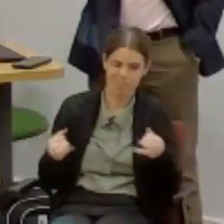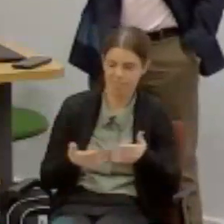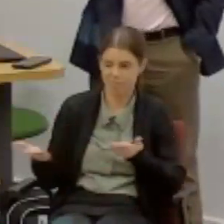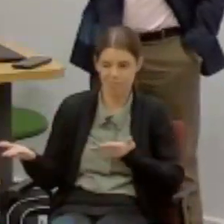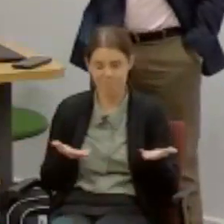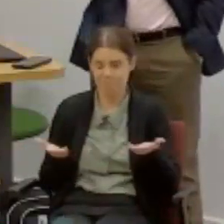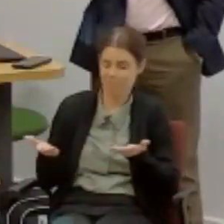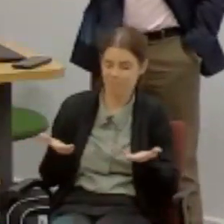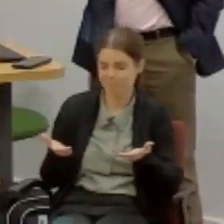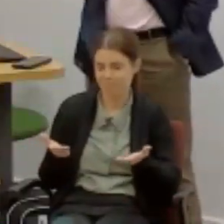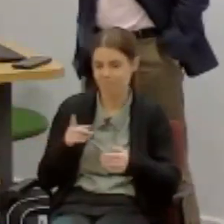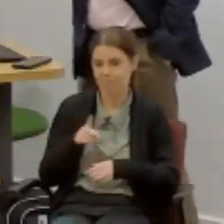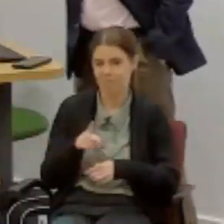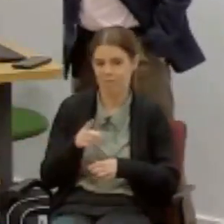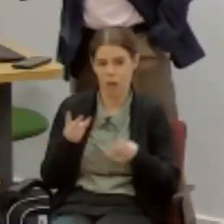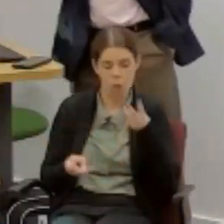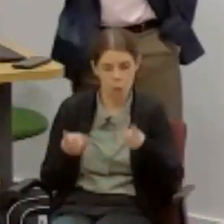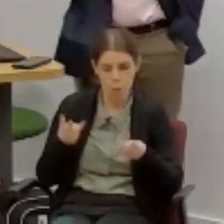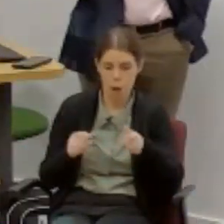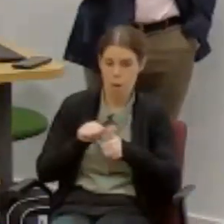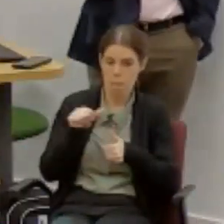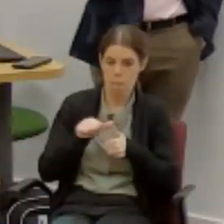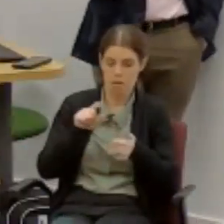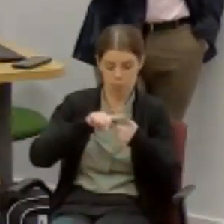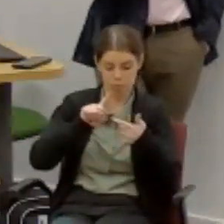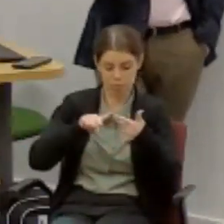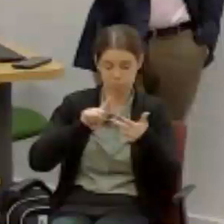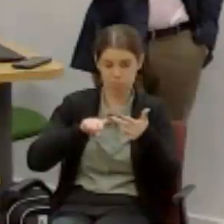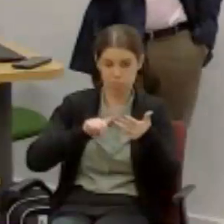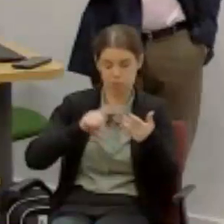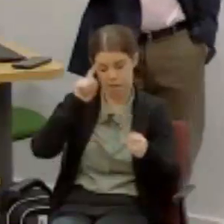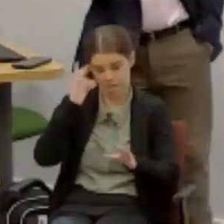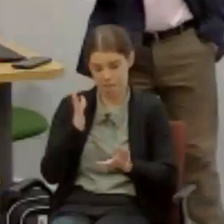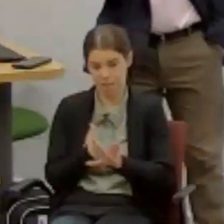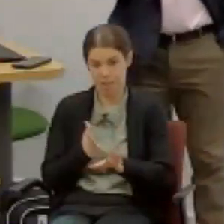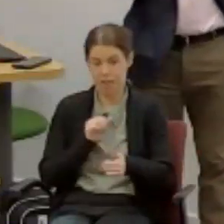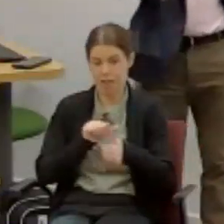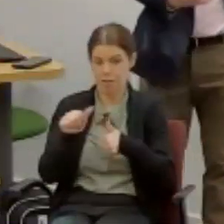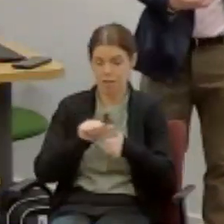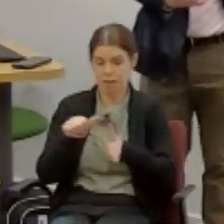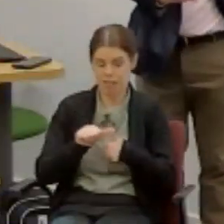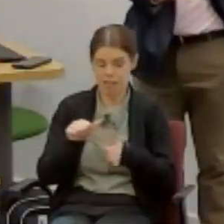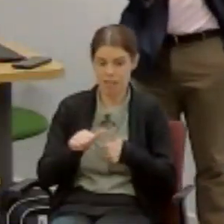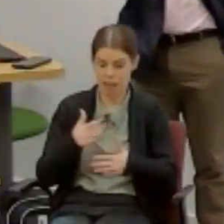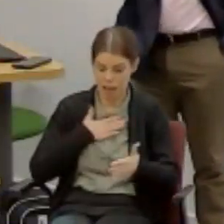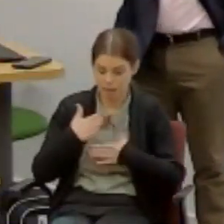So, they've got a whole bunch of measures where they're physically. we're healthier.